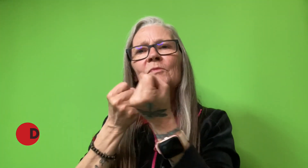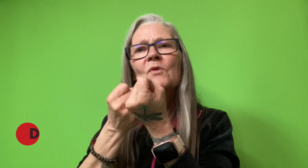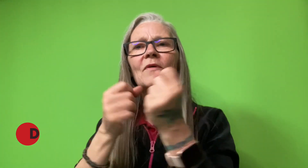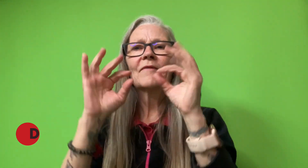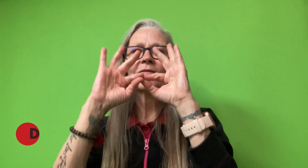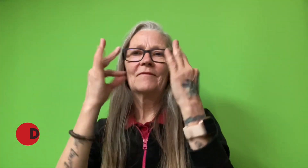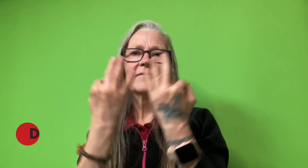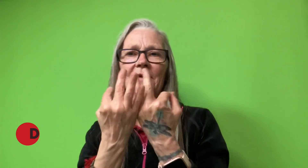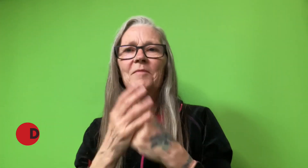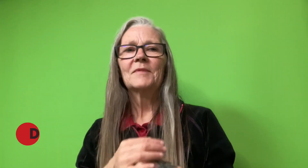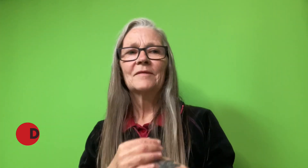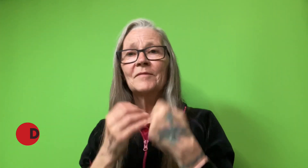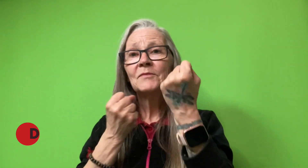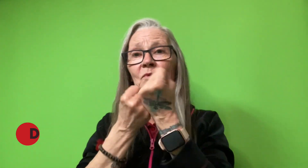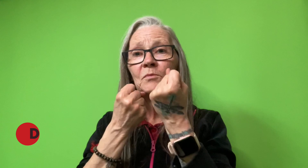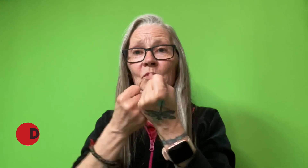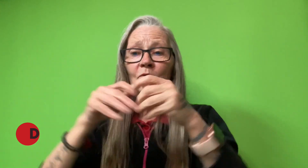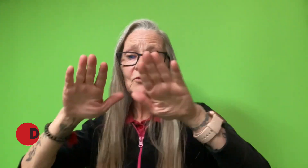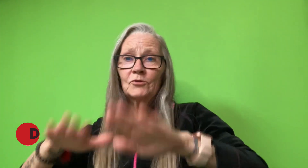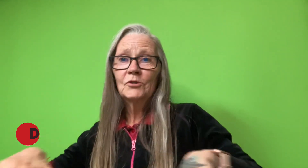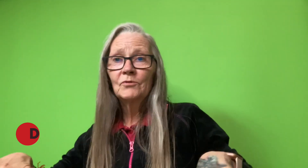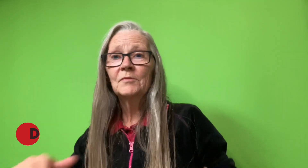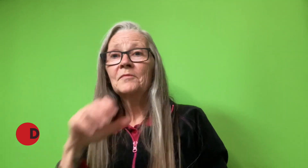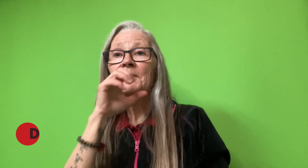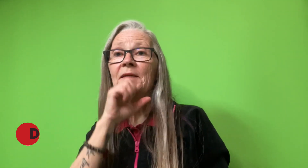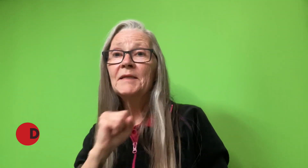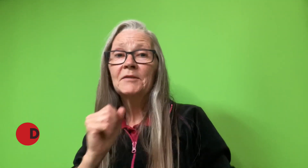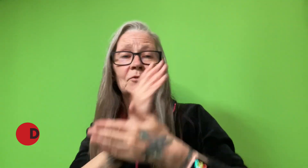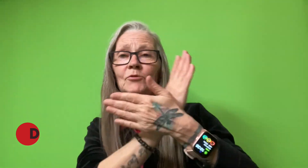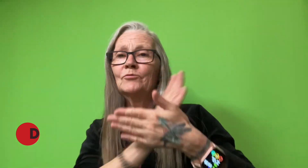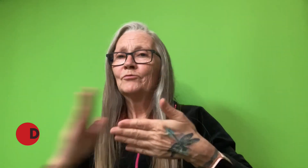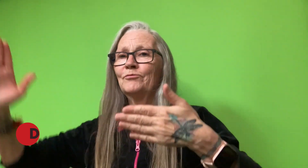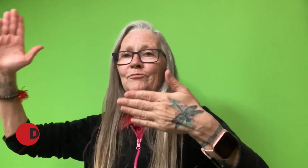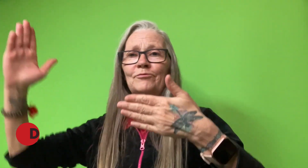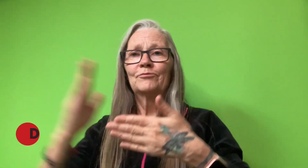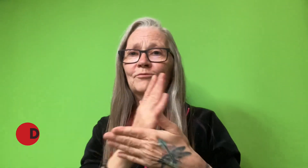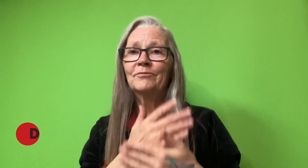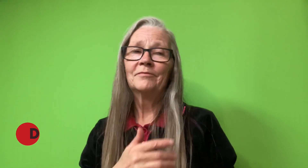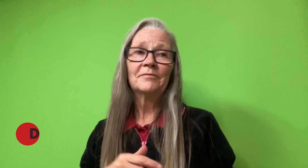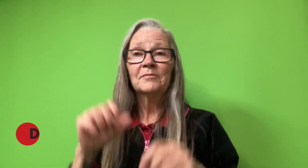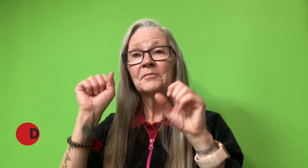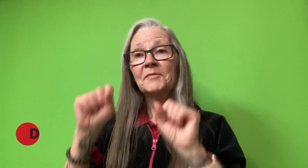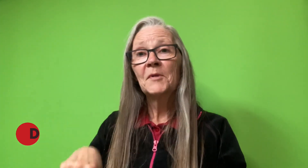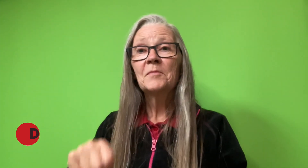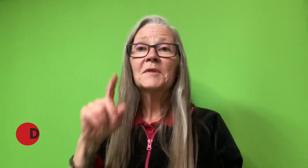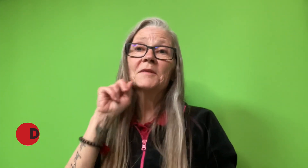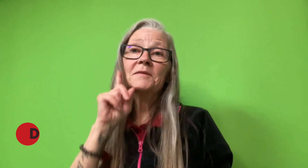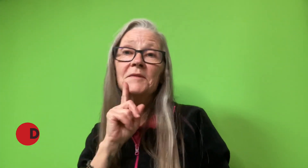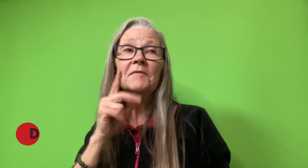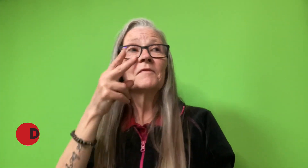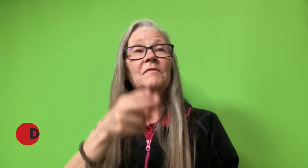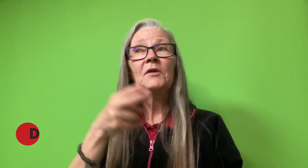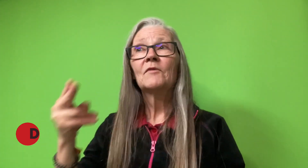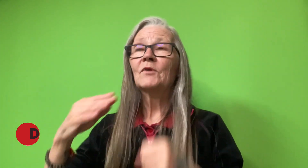families, support children of all ages who could be Deaf or hard of hearing